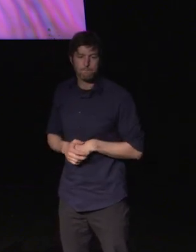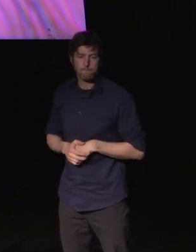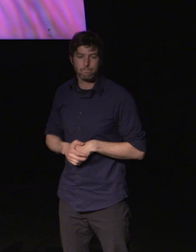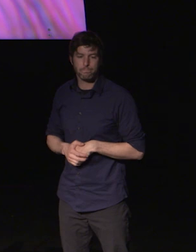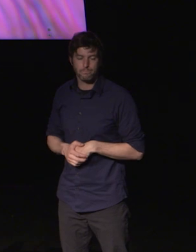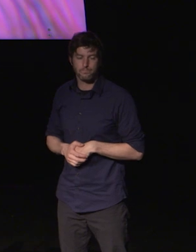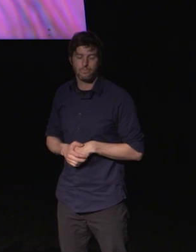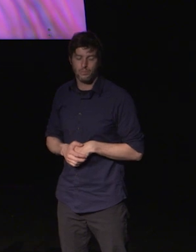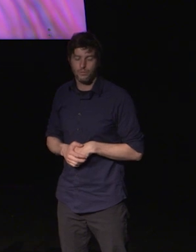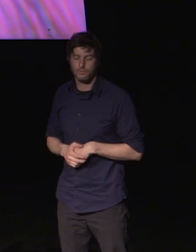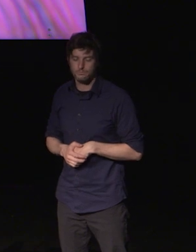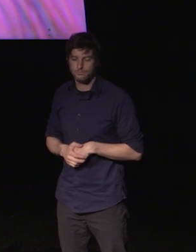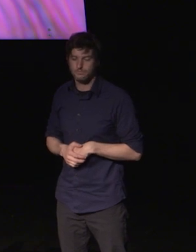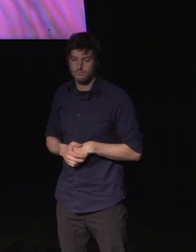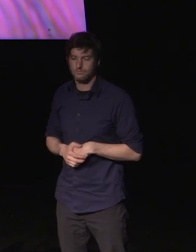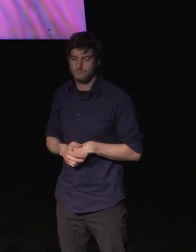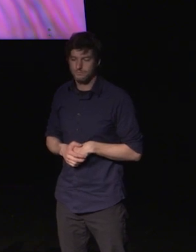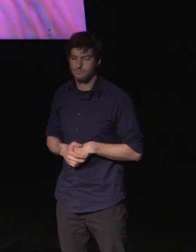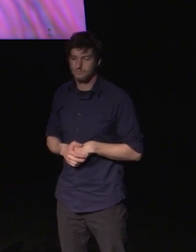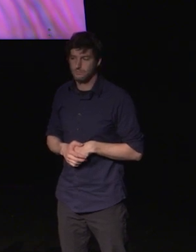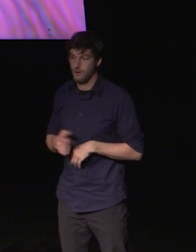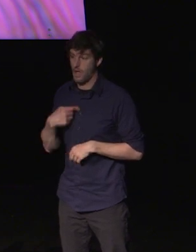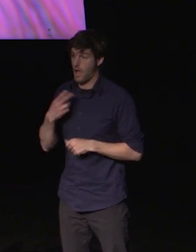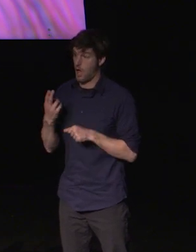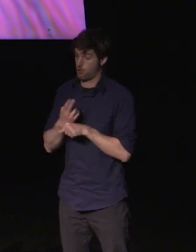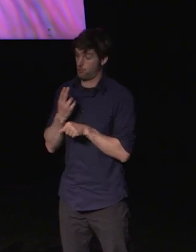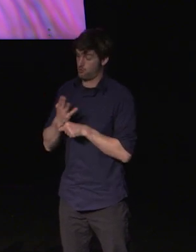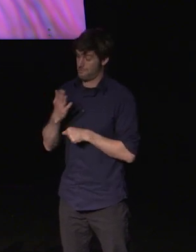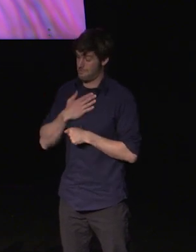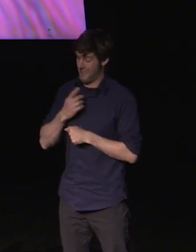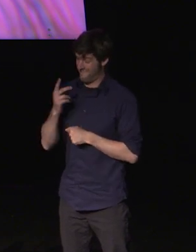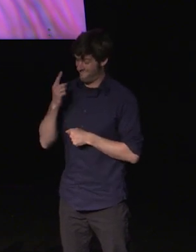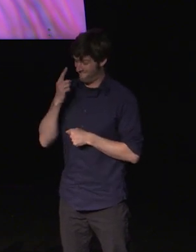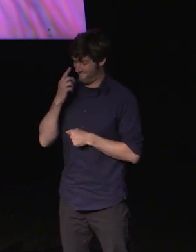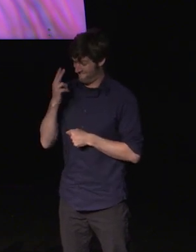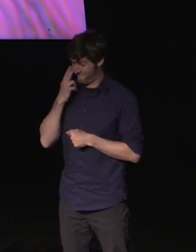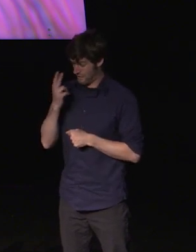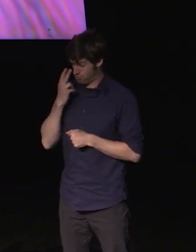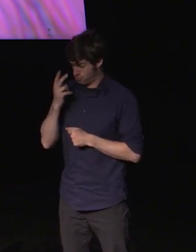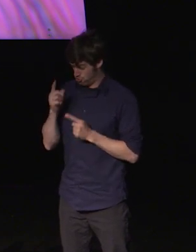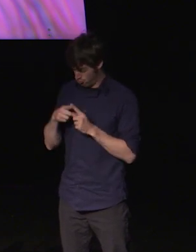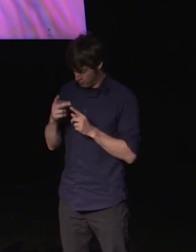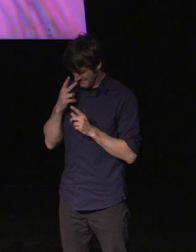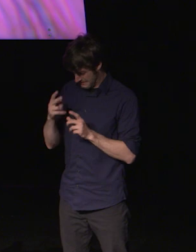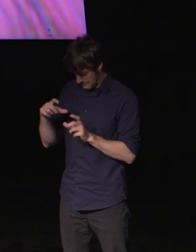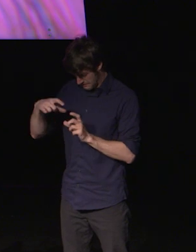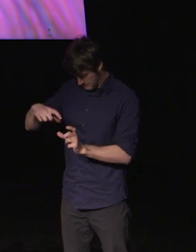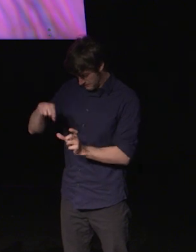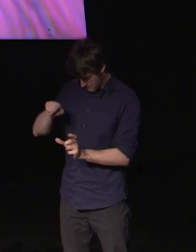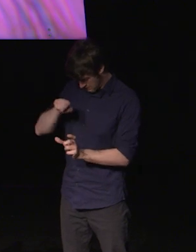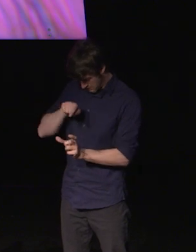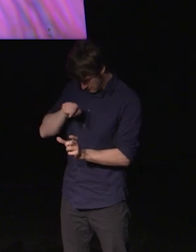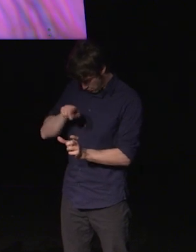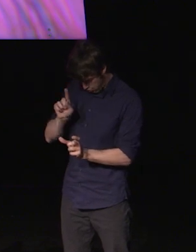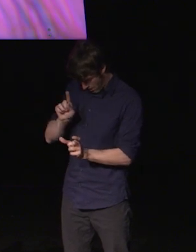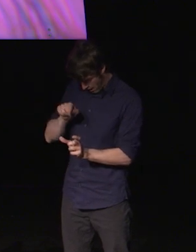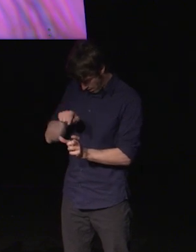I use my vision to pinpoint something, but then if I'm able to like tap it on my phone, or move the mouse over it,